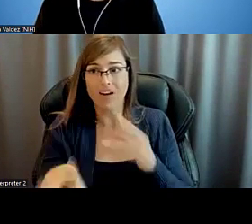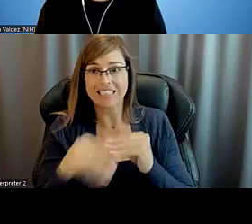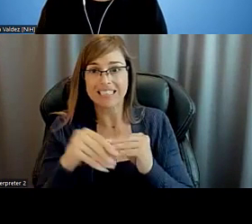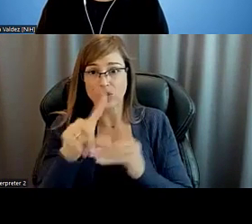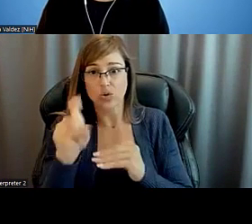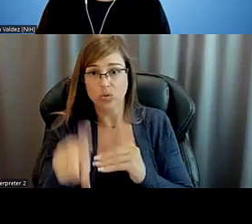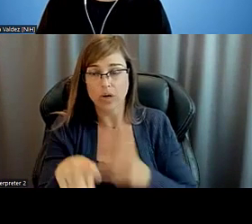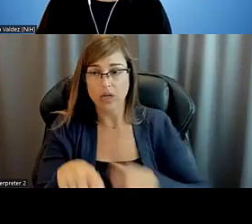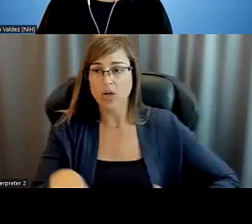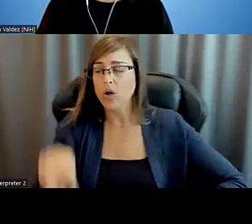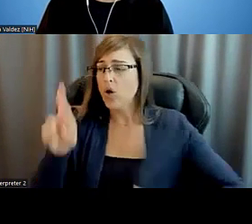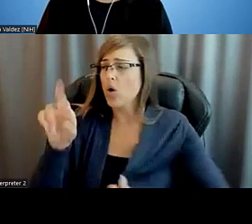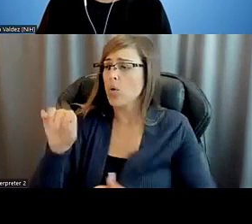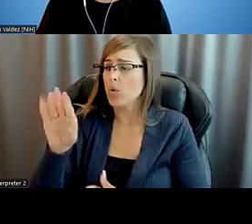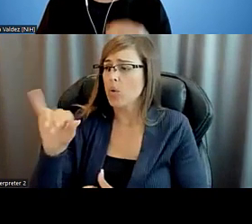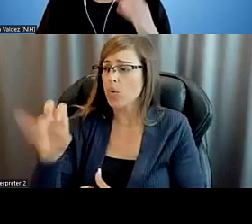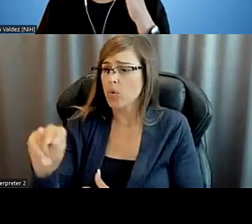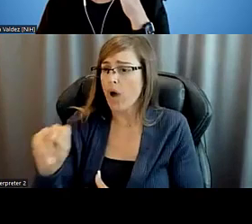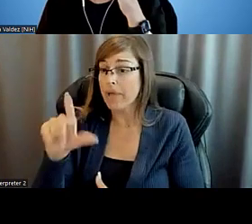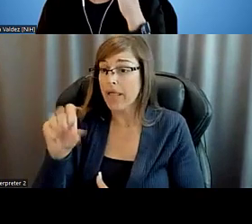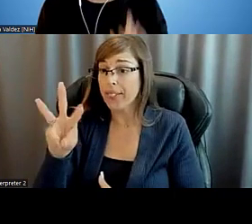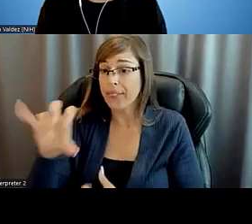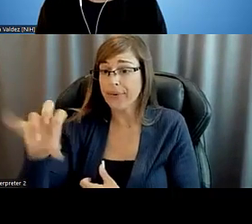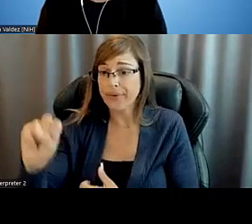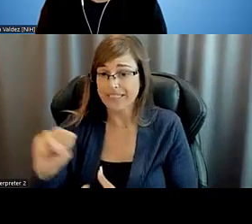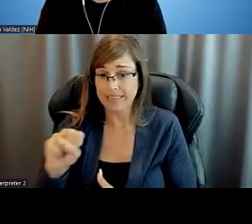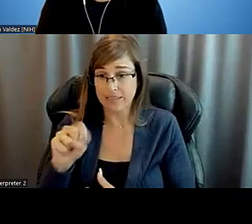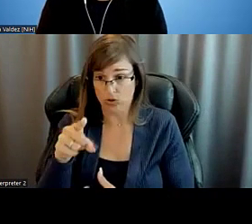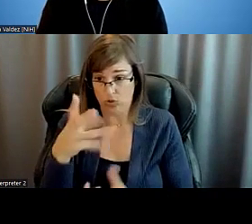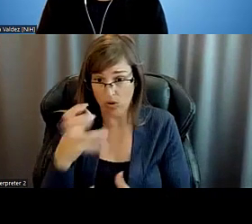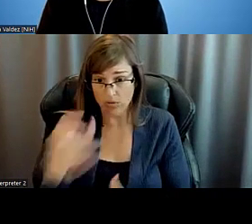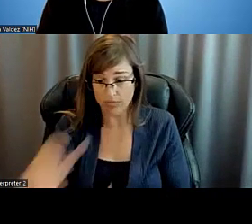Robin Lewis, would you like to talk us through?